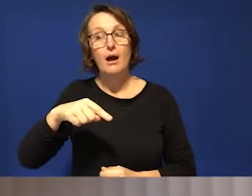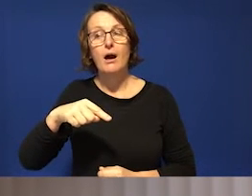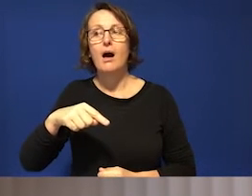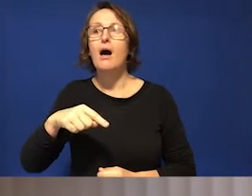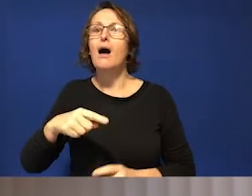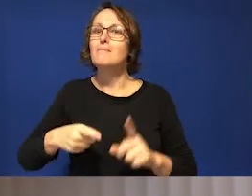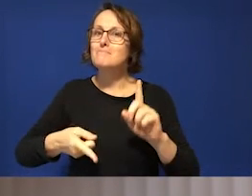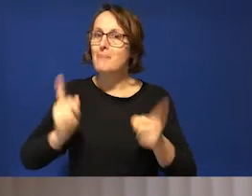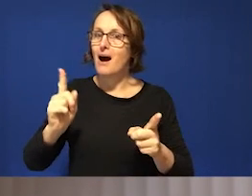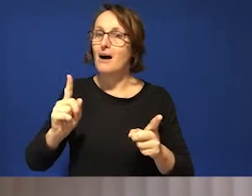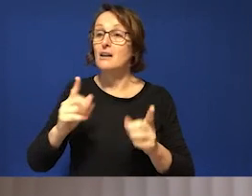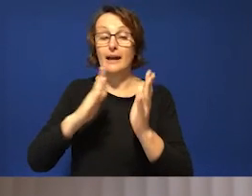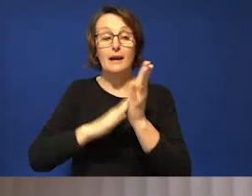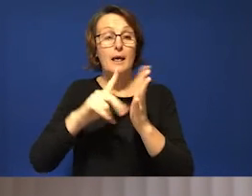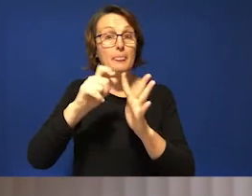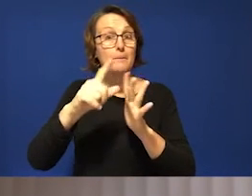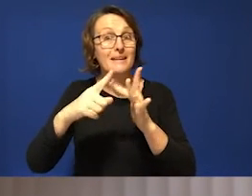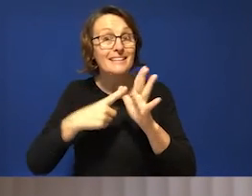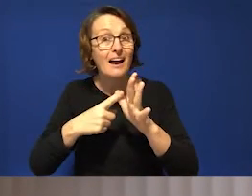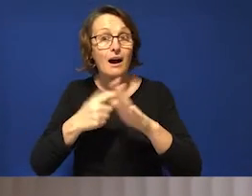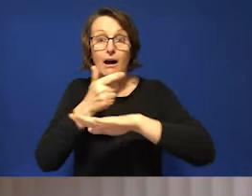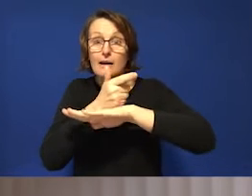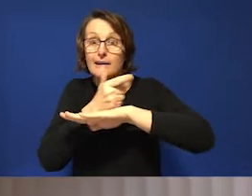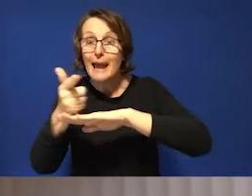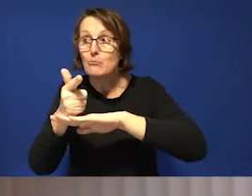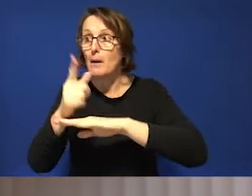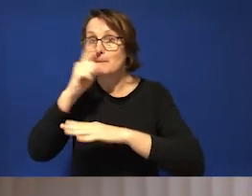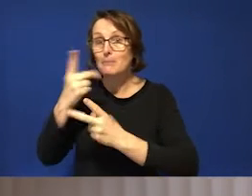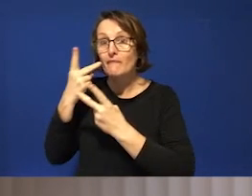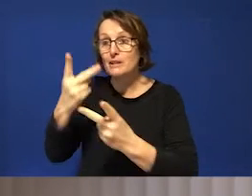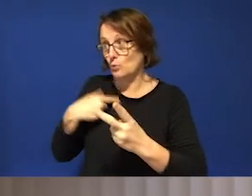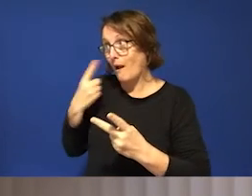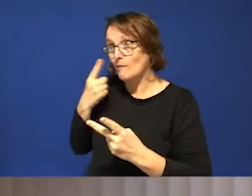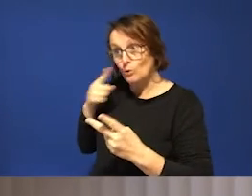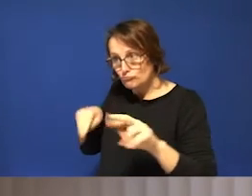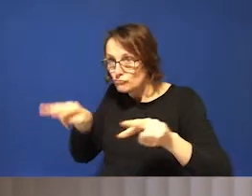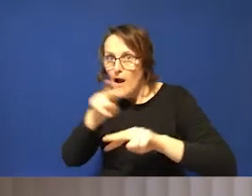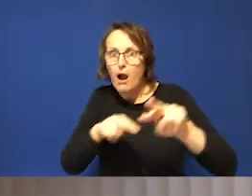when we actually took them through. We took the media through, we took the cameras through, we took visitors through.